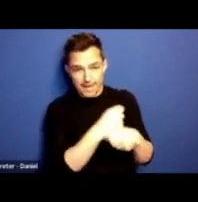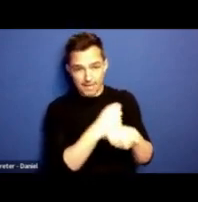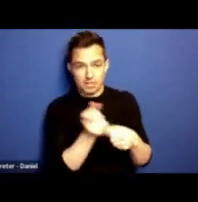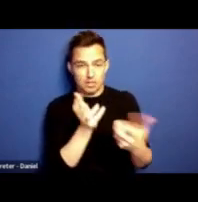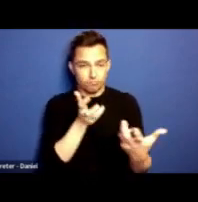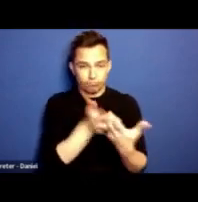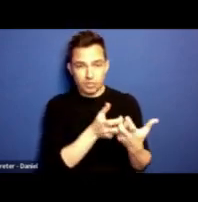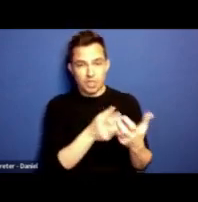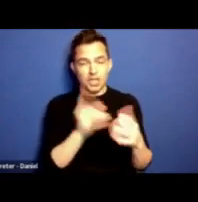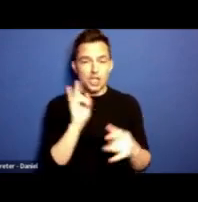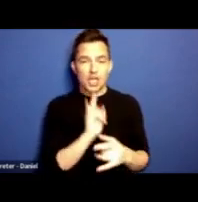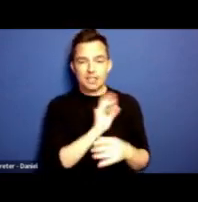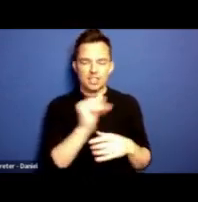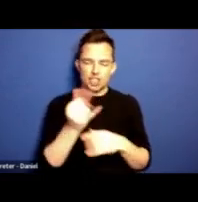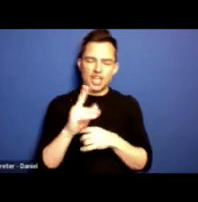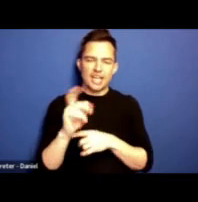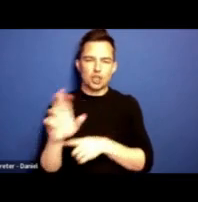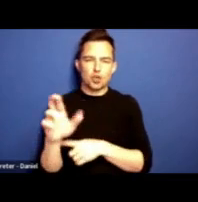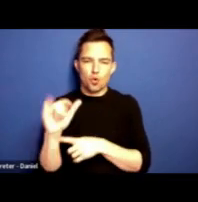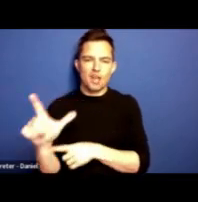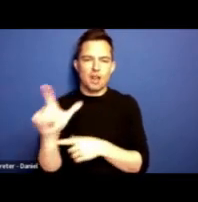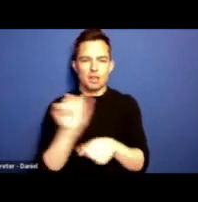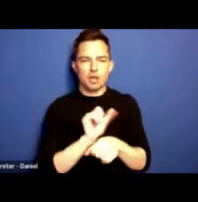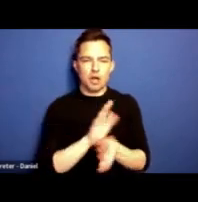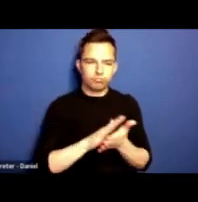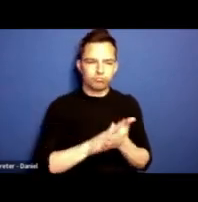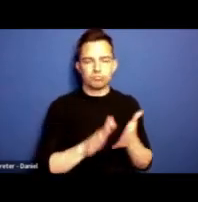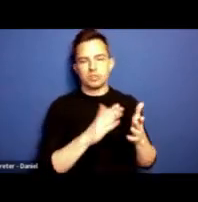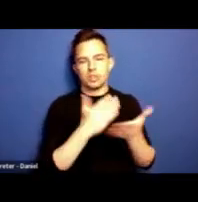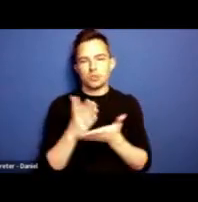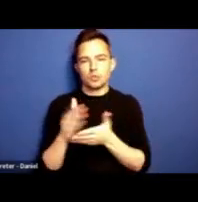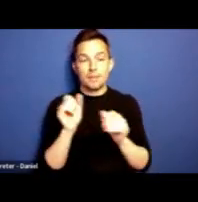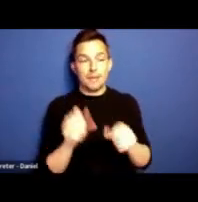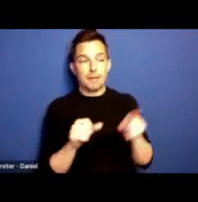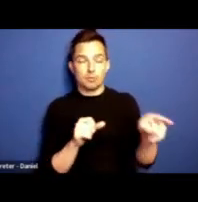for you to be able to be paid at